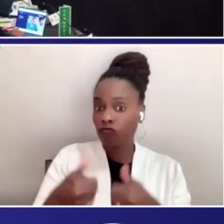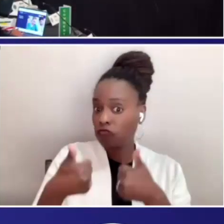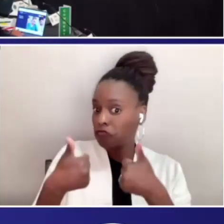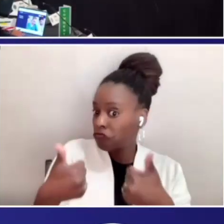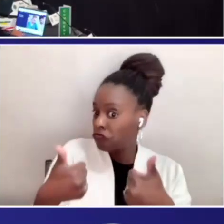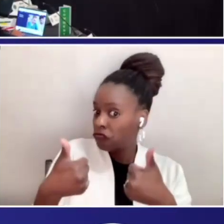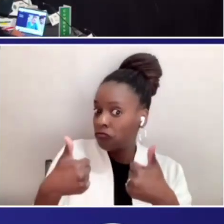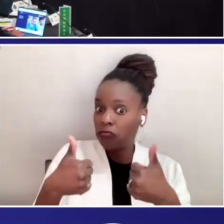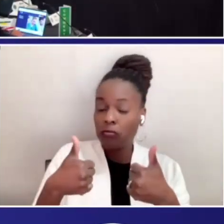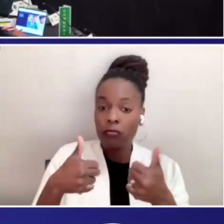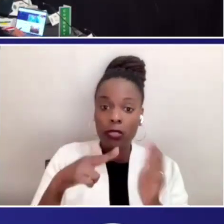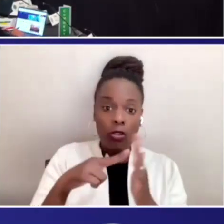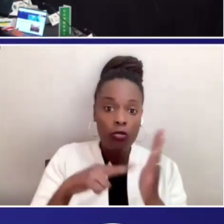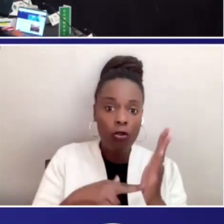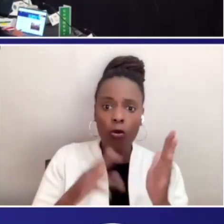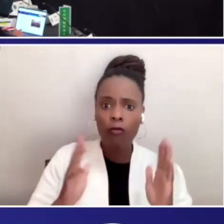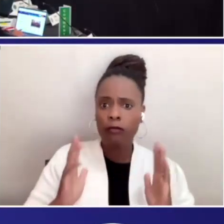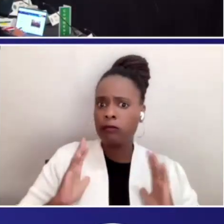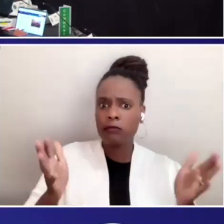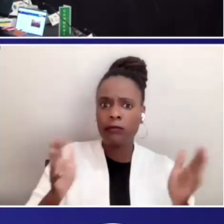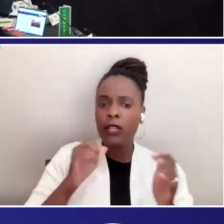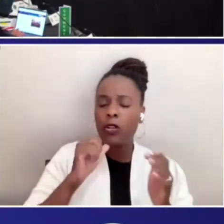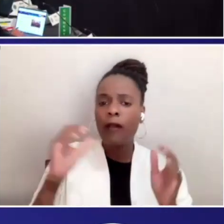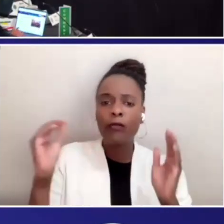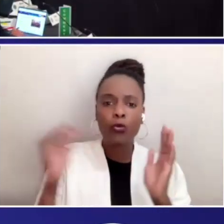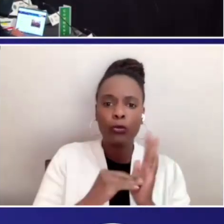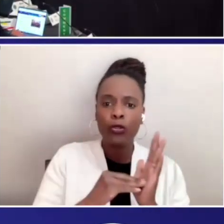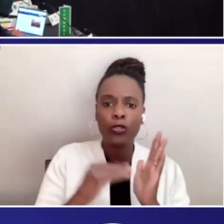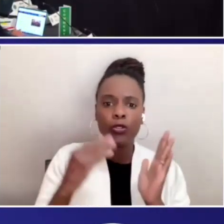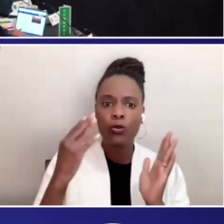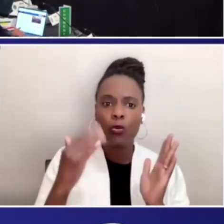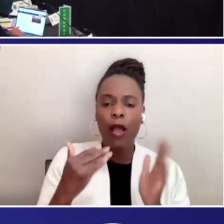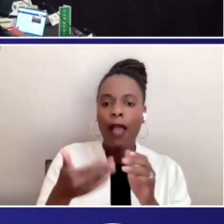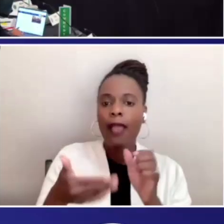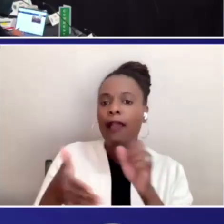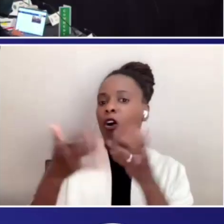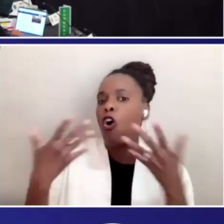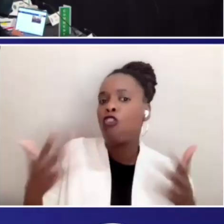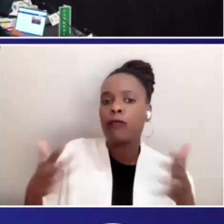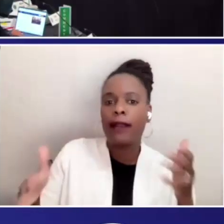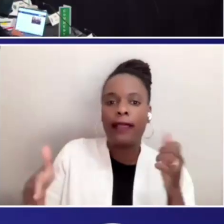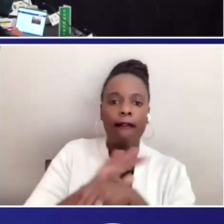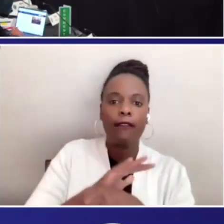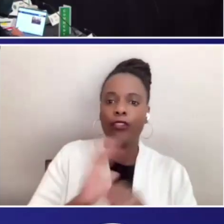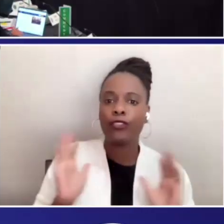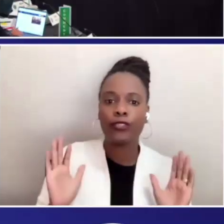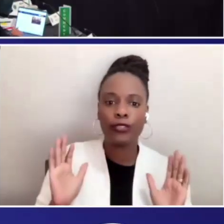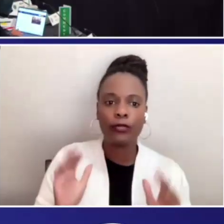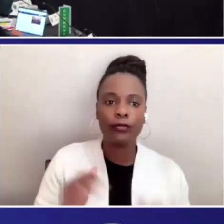then yes, we don't have to put it in here because they are covered already in this. Thank you. You're welcome.